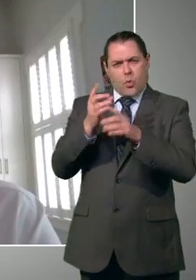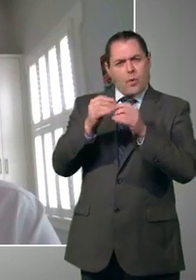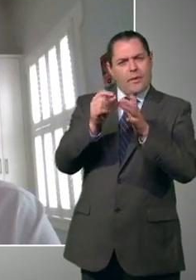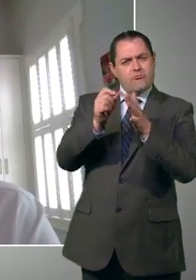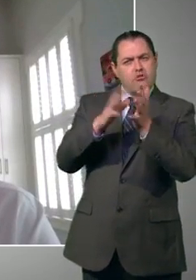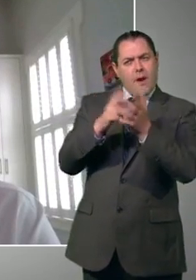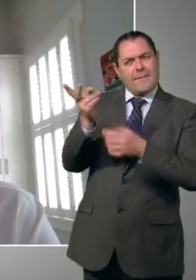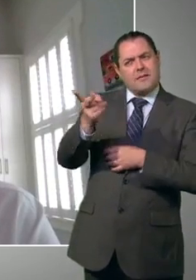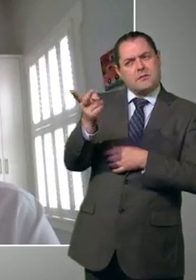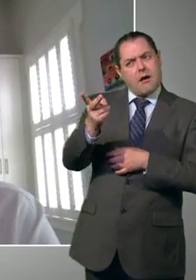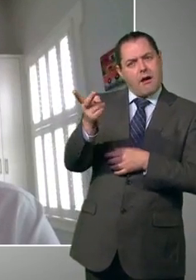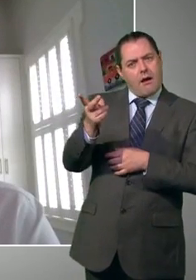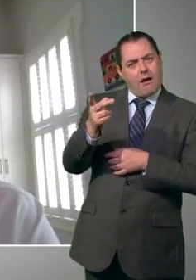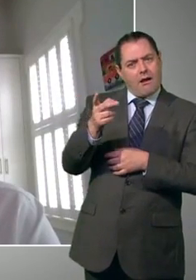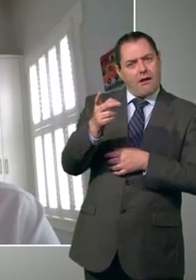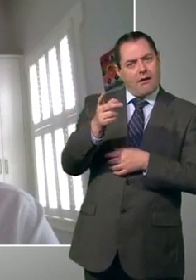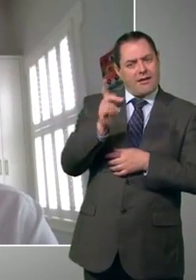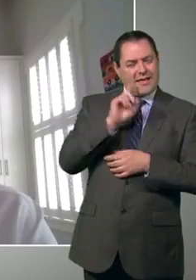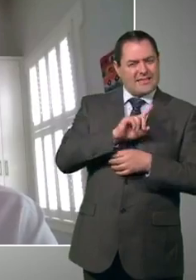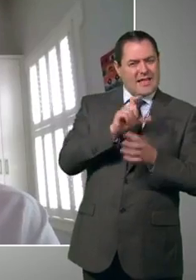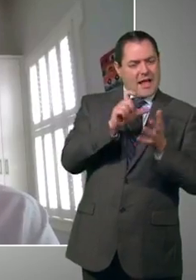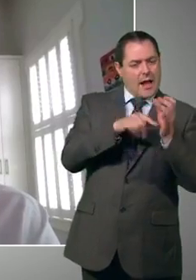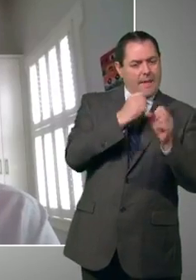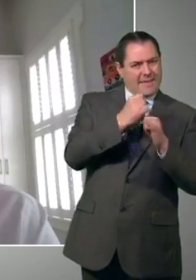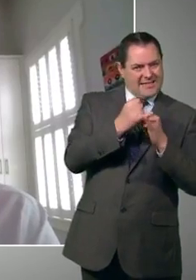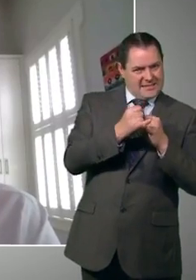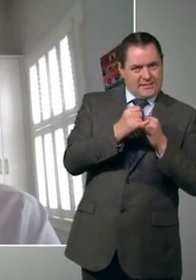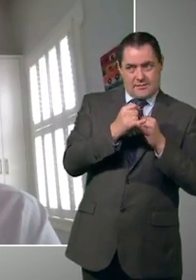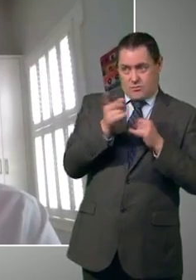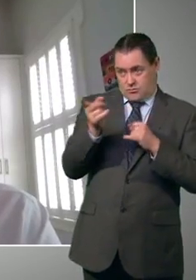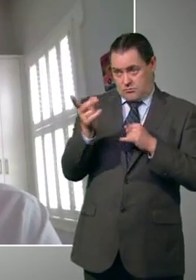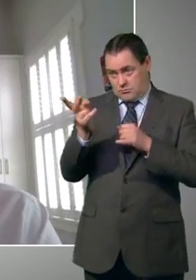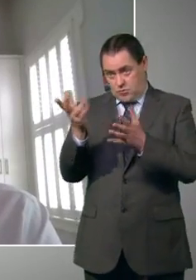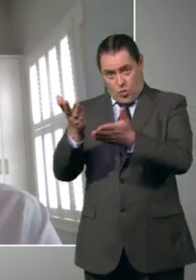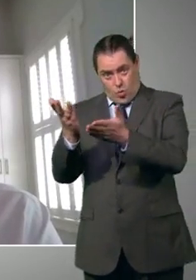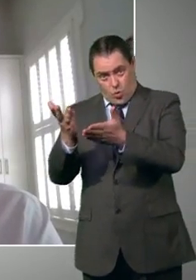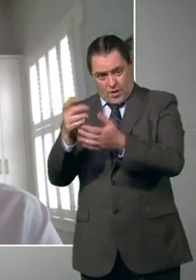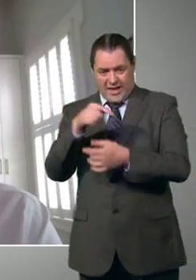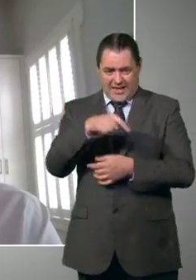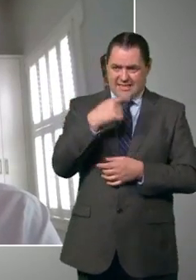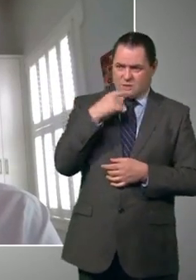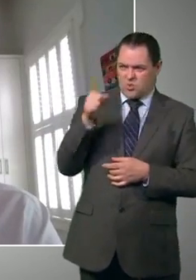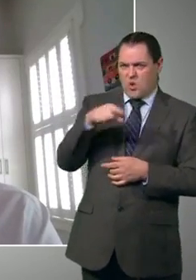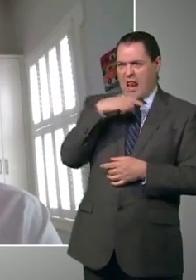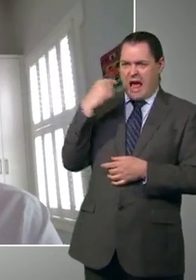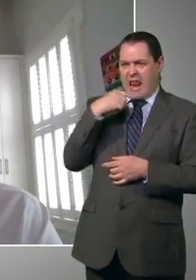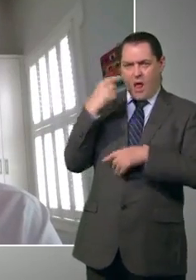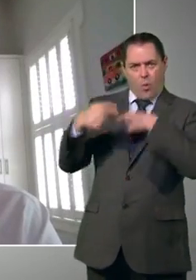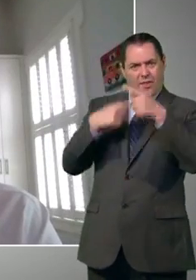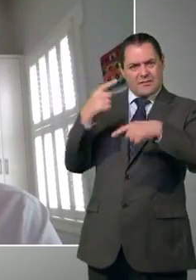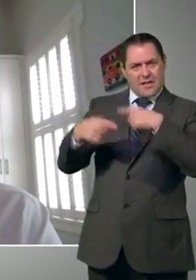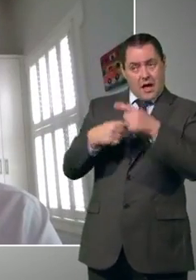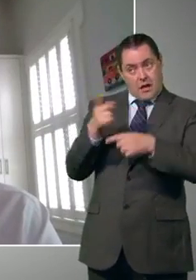yesterday, in which he accused of being a serial liar and has Boris Johnson personally giving